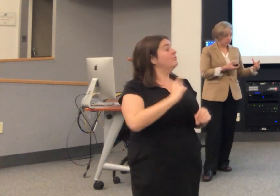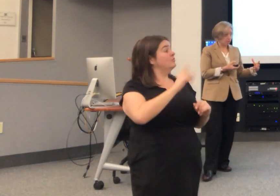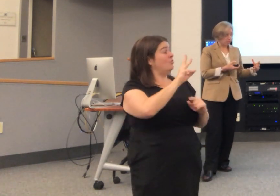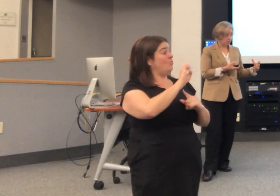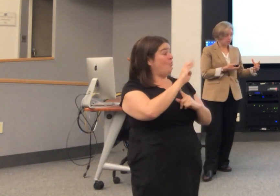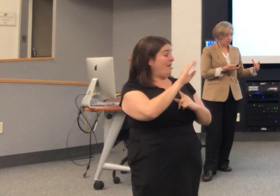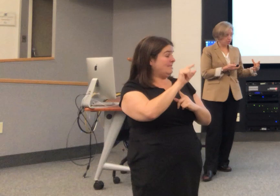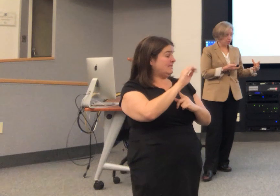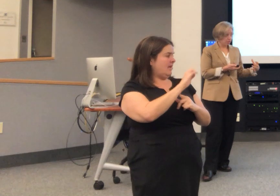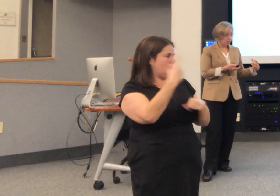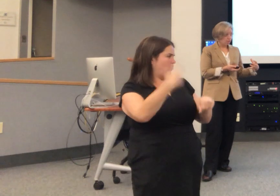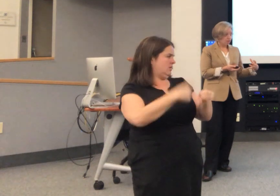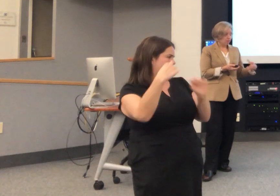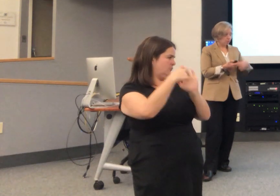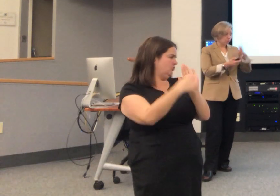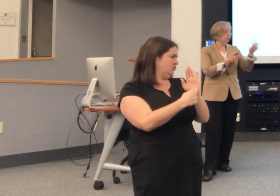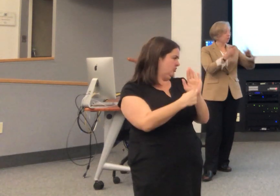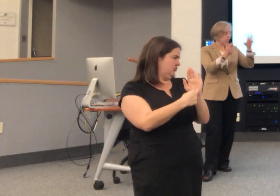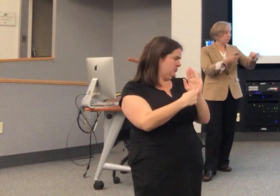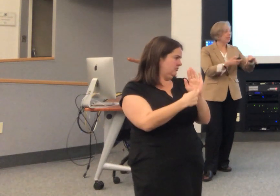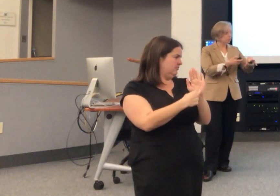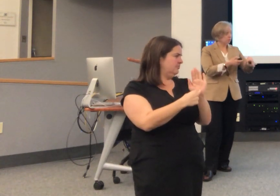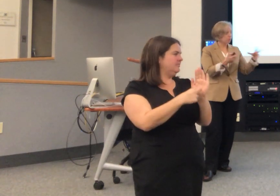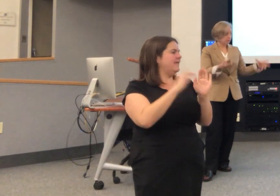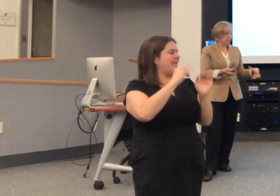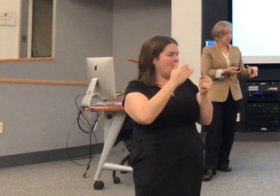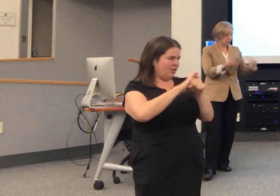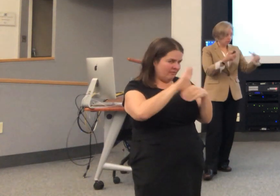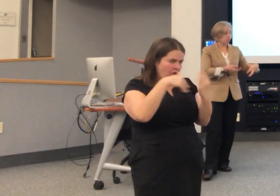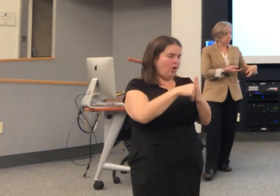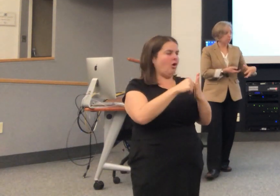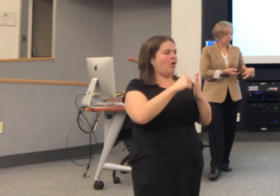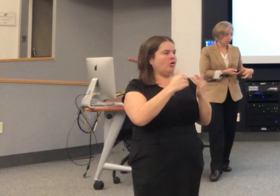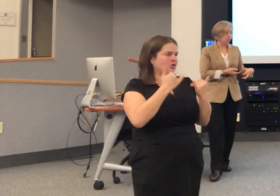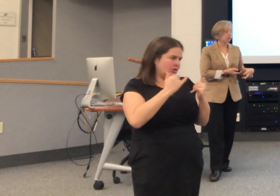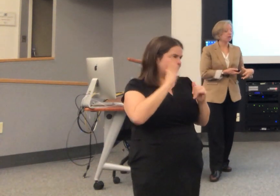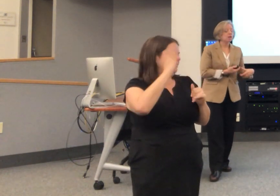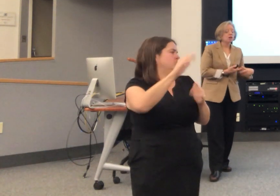a one time registration which would cover all pages of the website and the code underneath it.